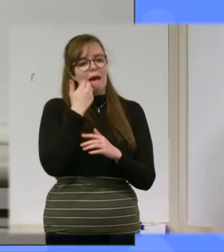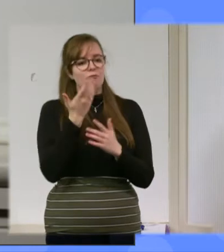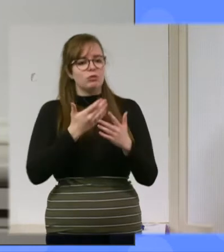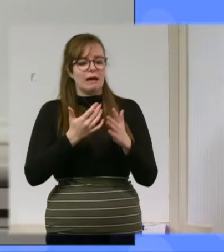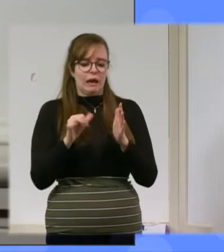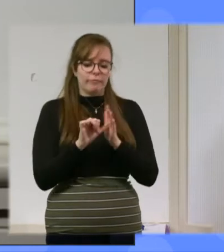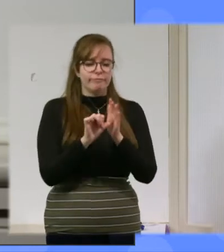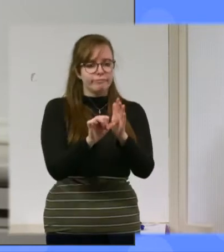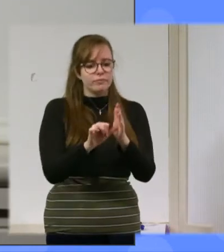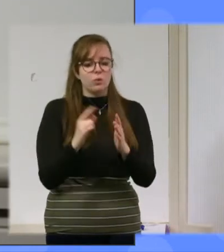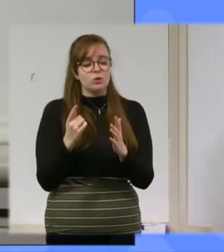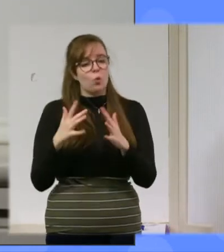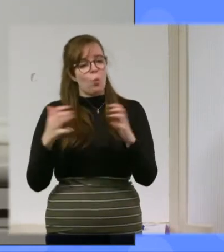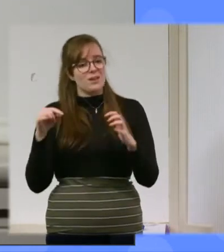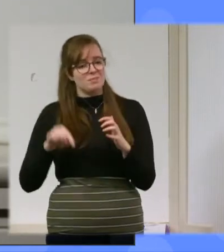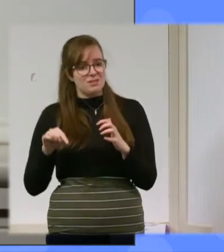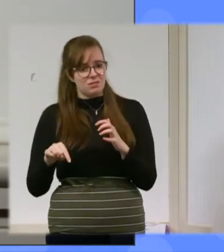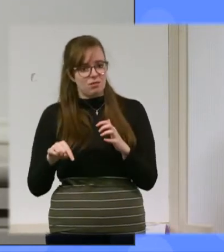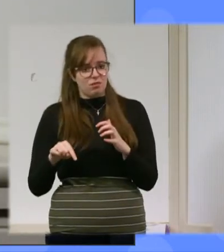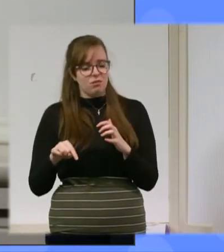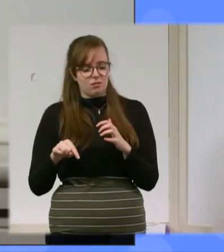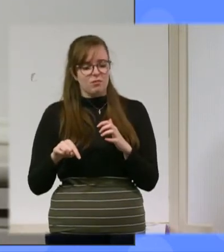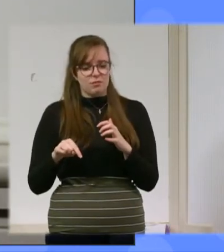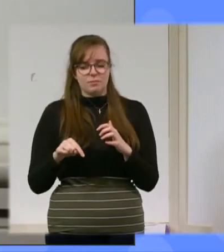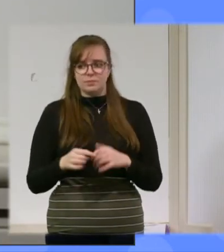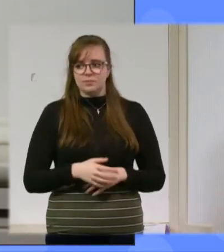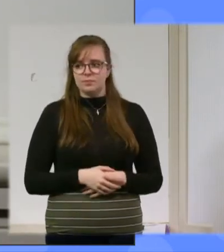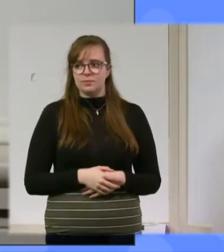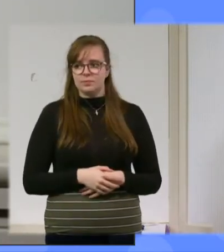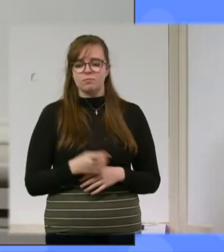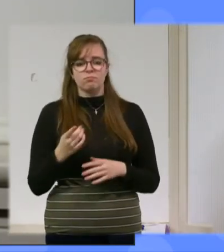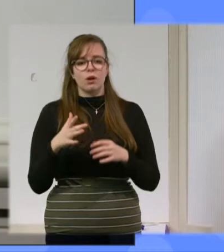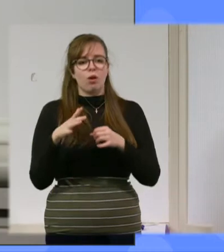it's now the Scottish Parliament issues around local councillors health